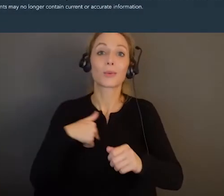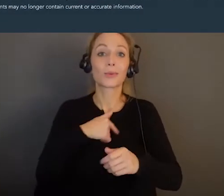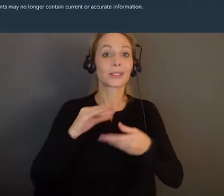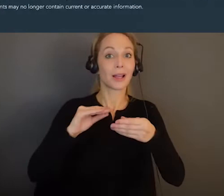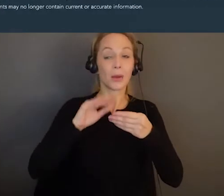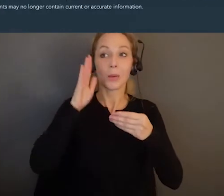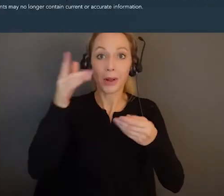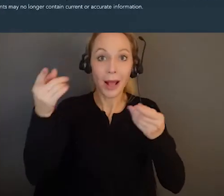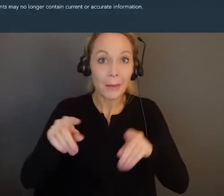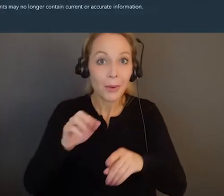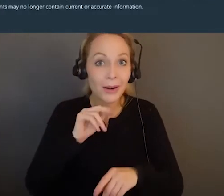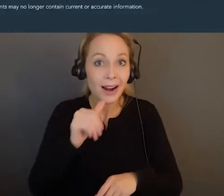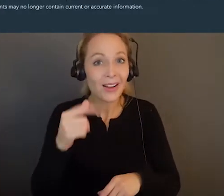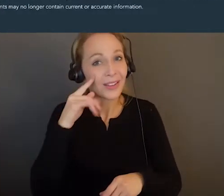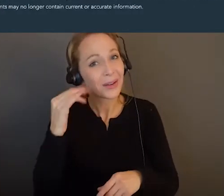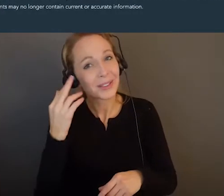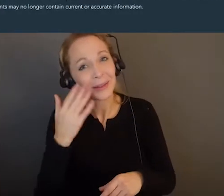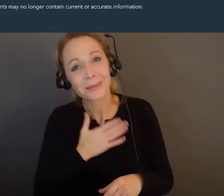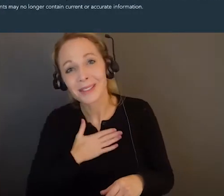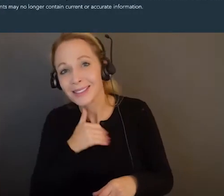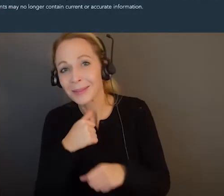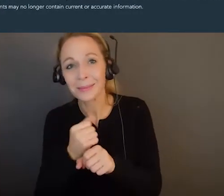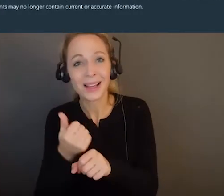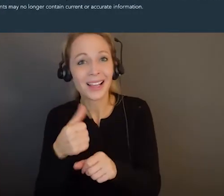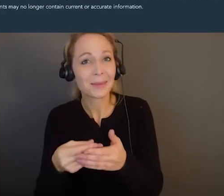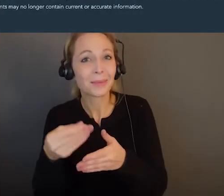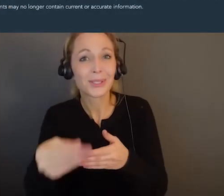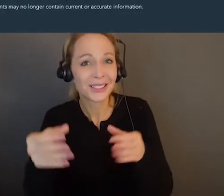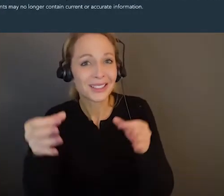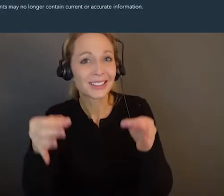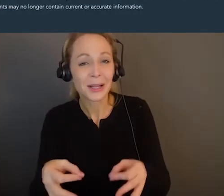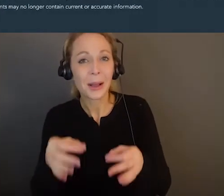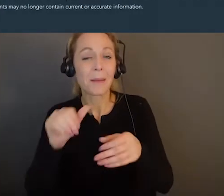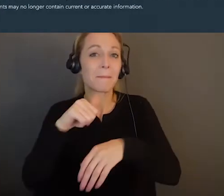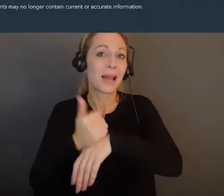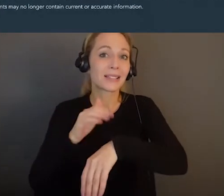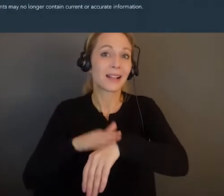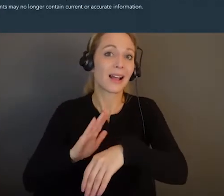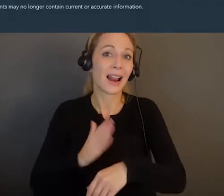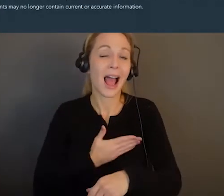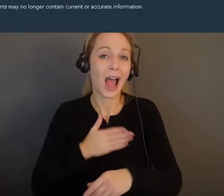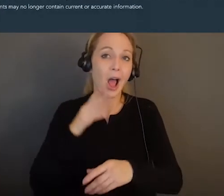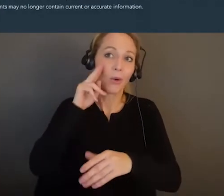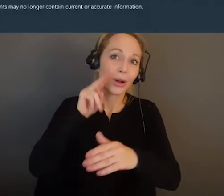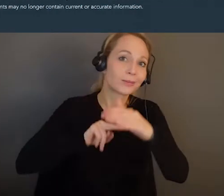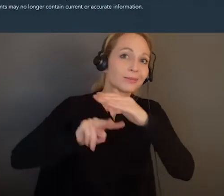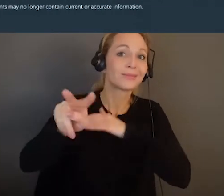FOR THIS REASON, PLEASE DO NOT MAKE ANY PURCHASING DECISIONS BASED ON ANY OF THESE STATEMENTS AND PLEASE